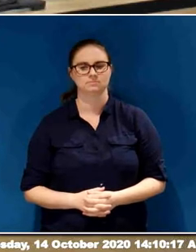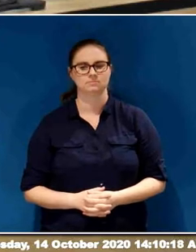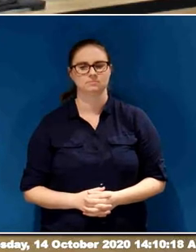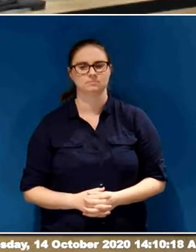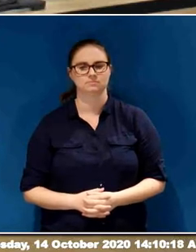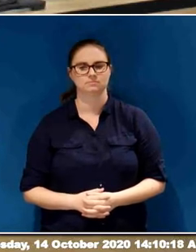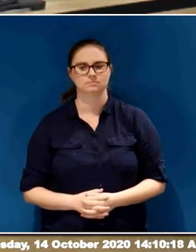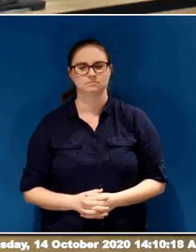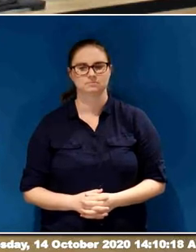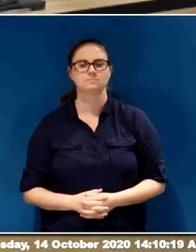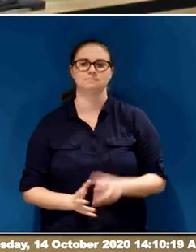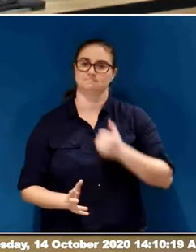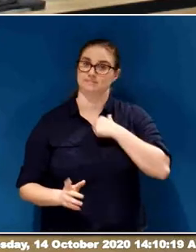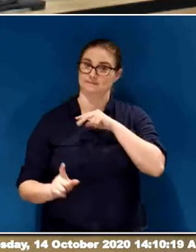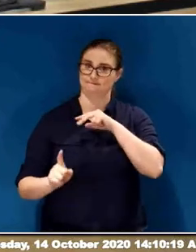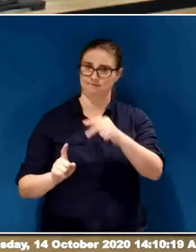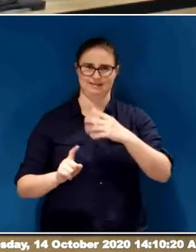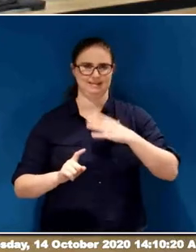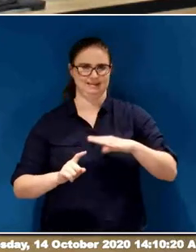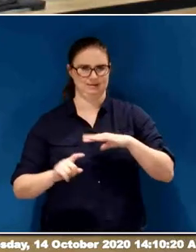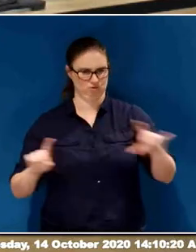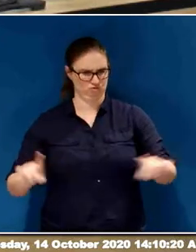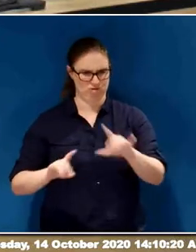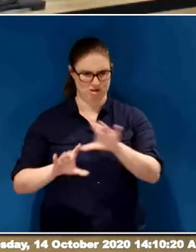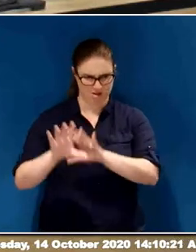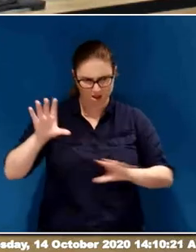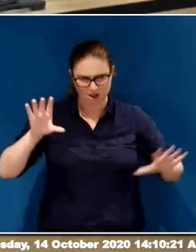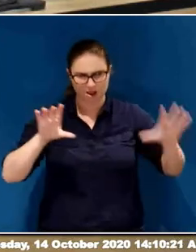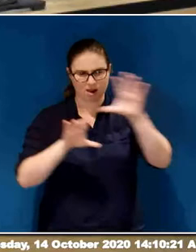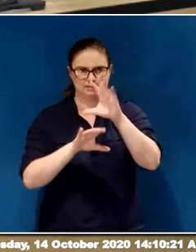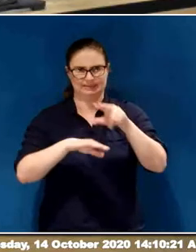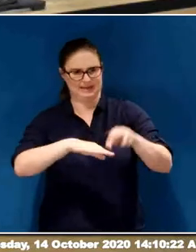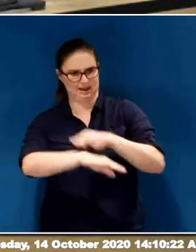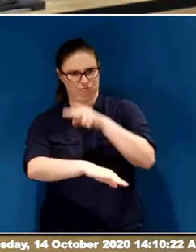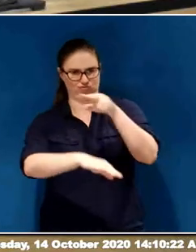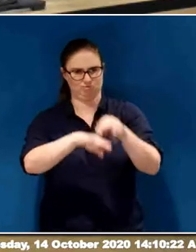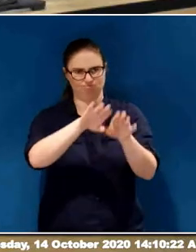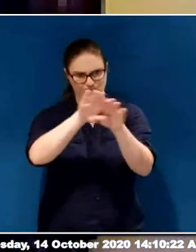aligns Federal legislation and policy advice, and makes sure that that's the